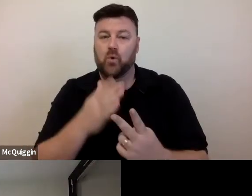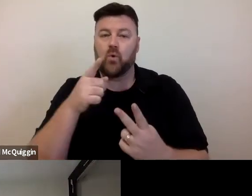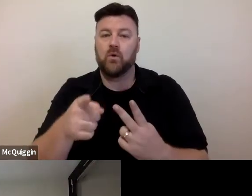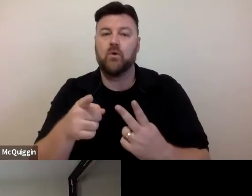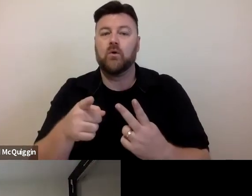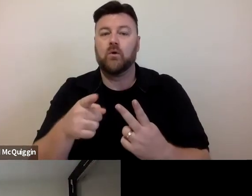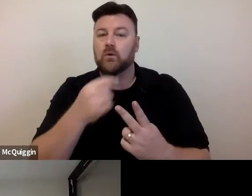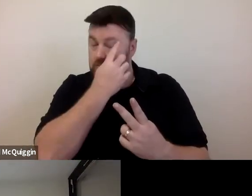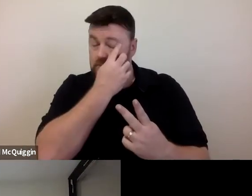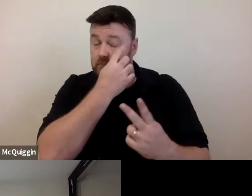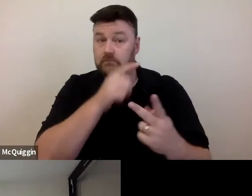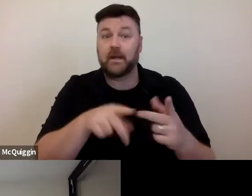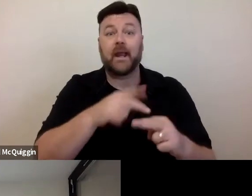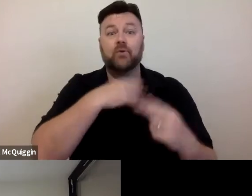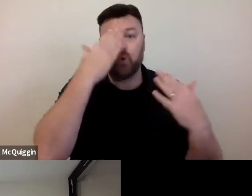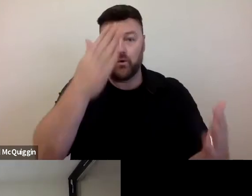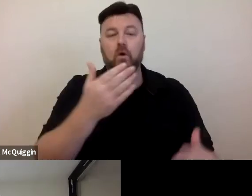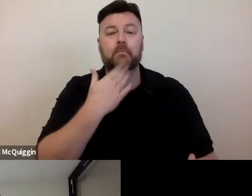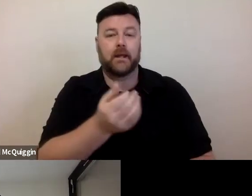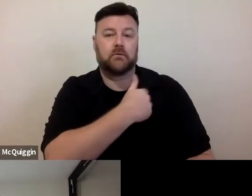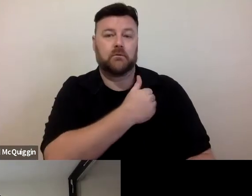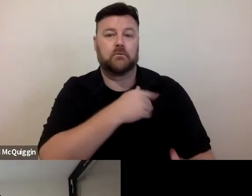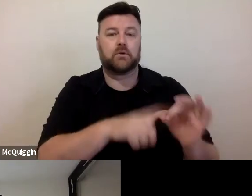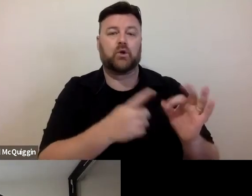that is, you have to let me know in the Q&A so that I can - I'm looking